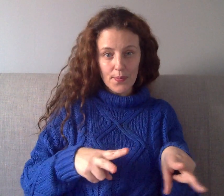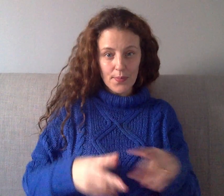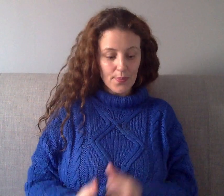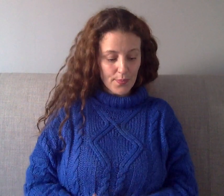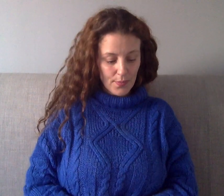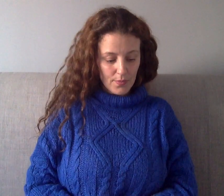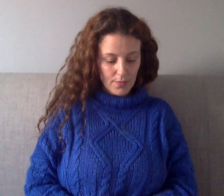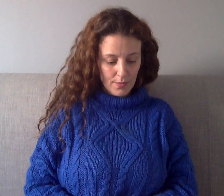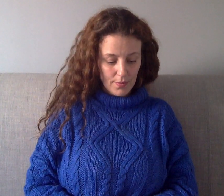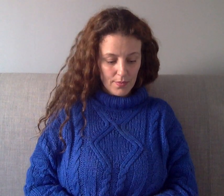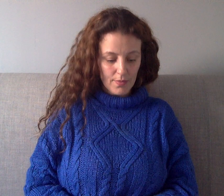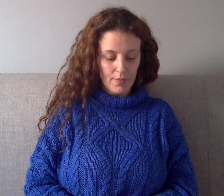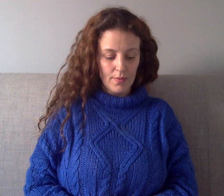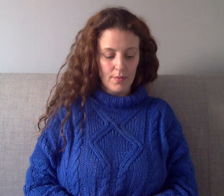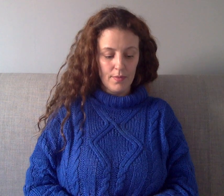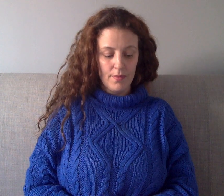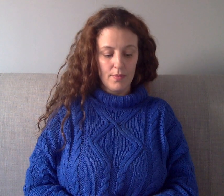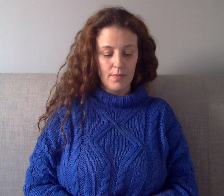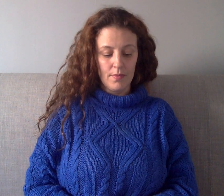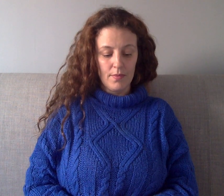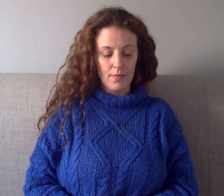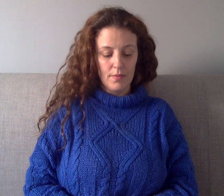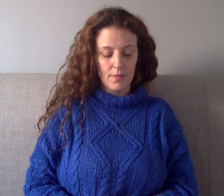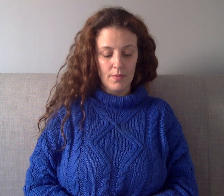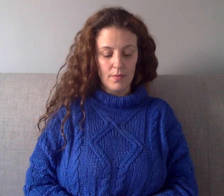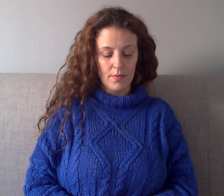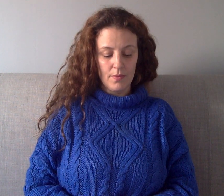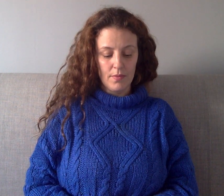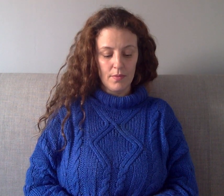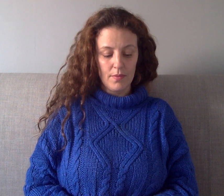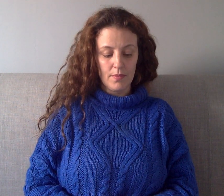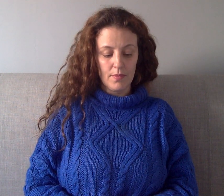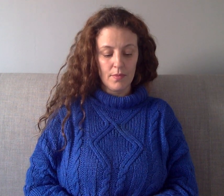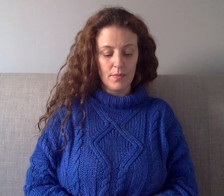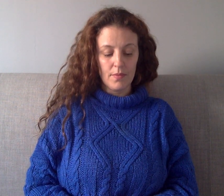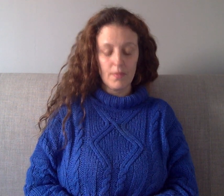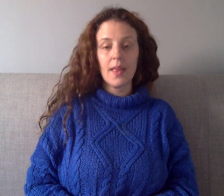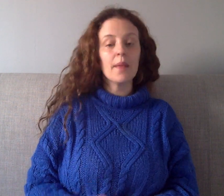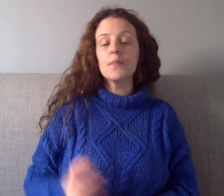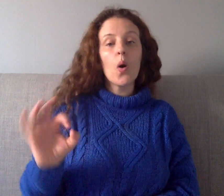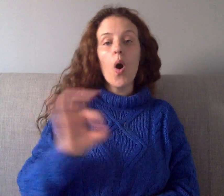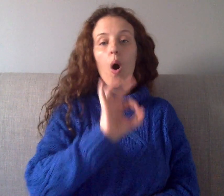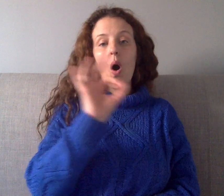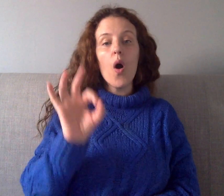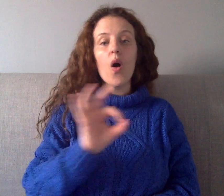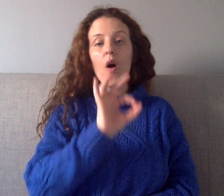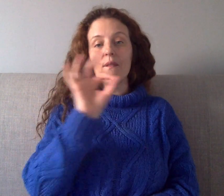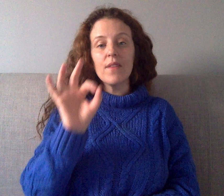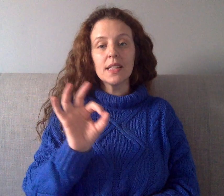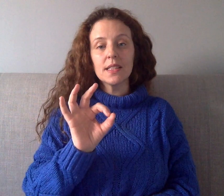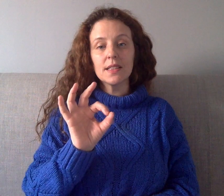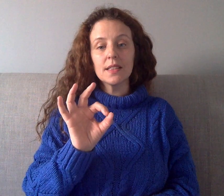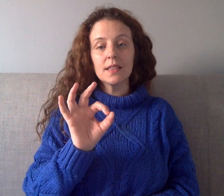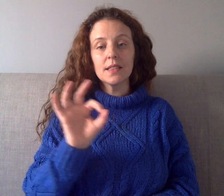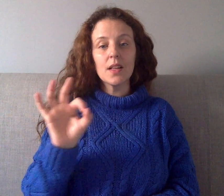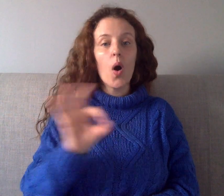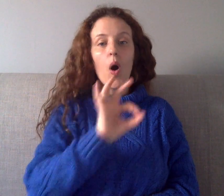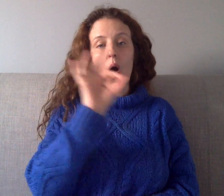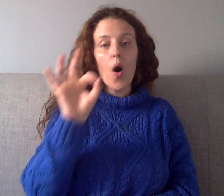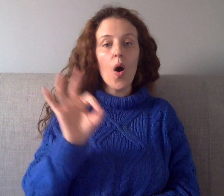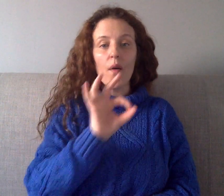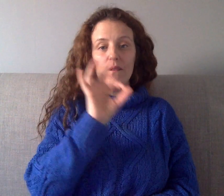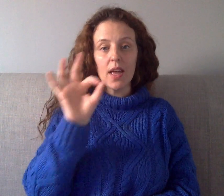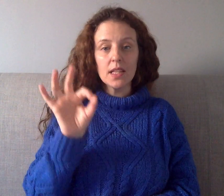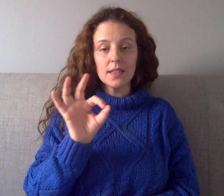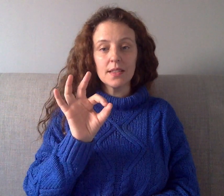OFFICE